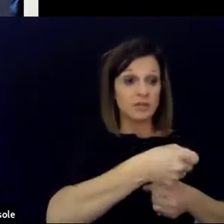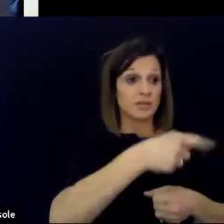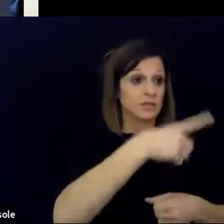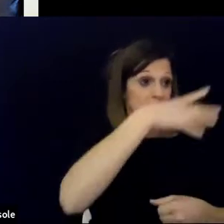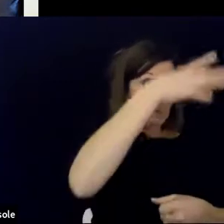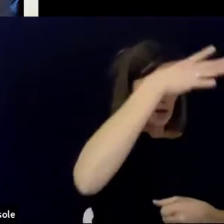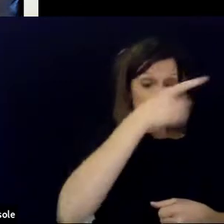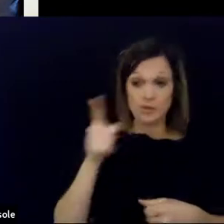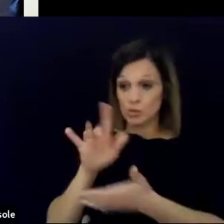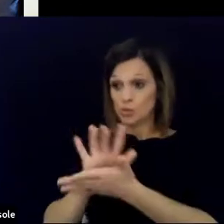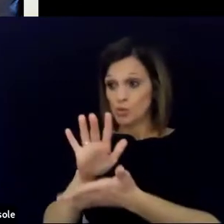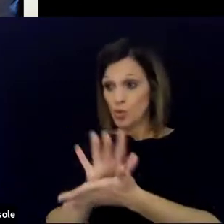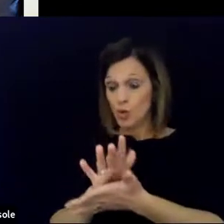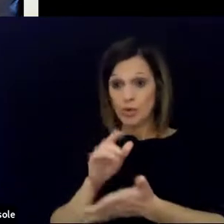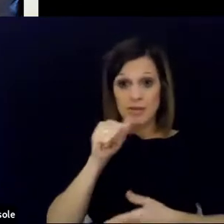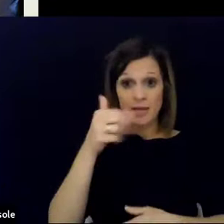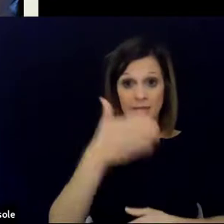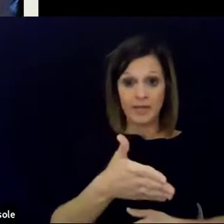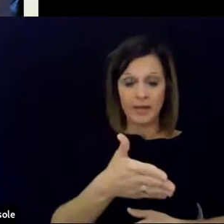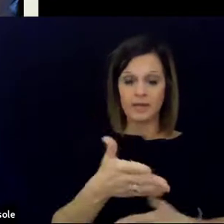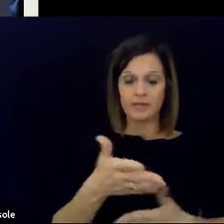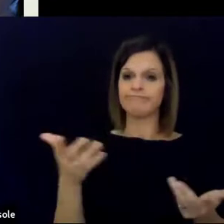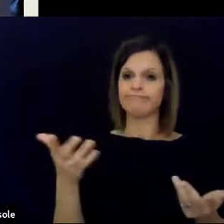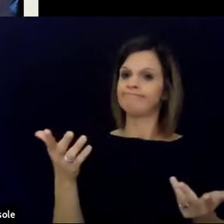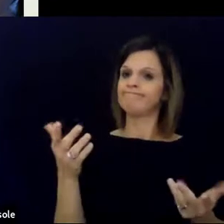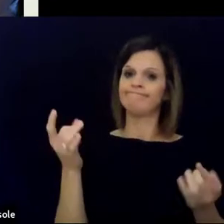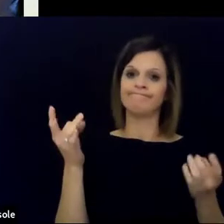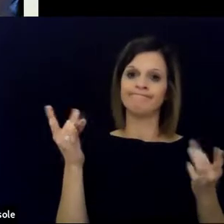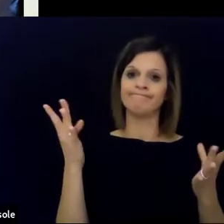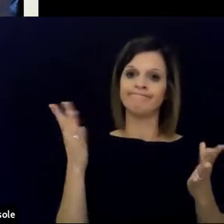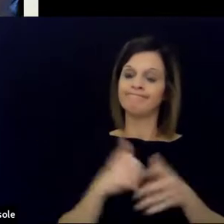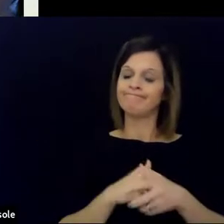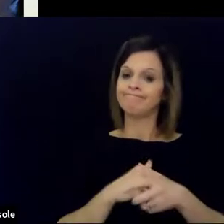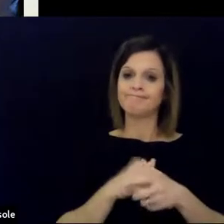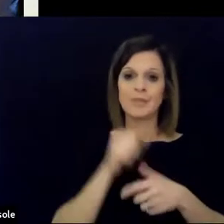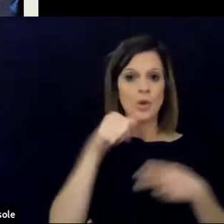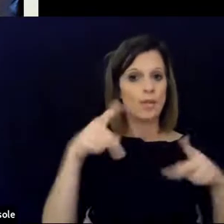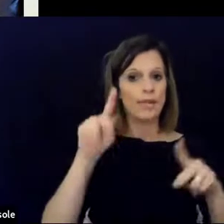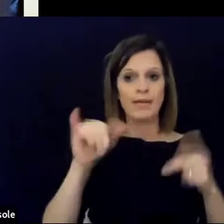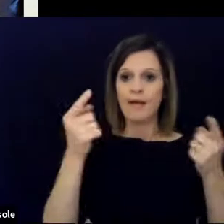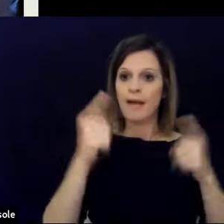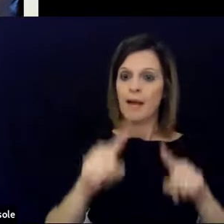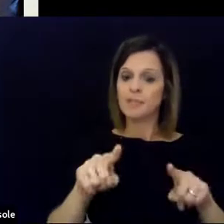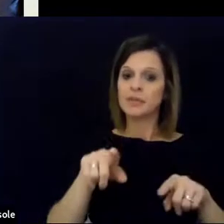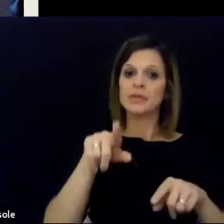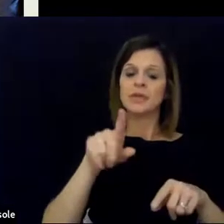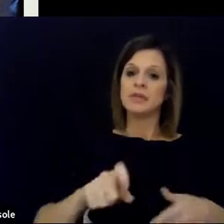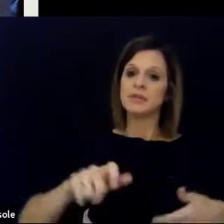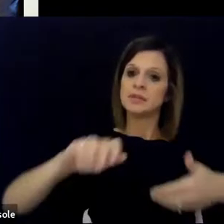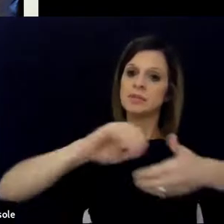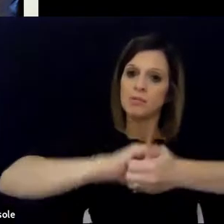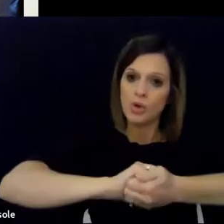So don't let that happen. So then it has to come together, and it has to have people talk about